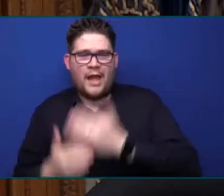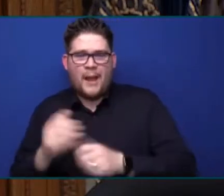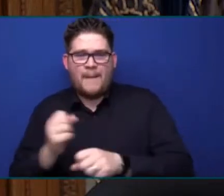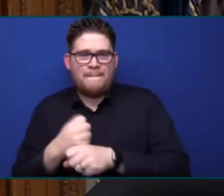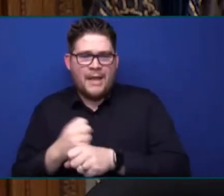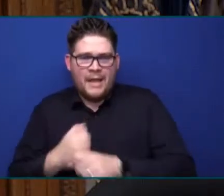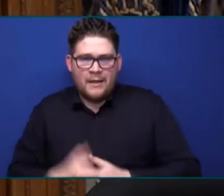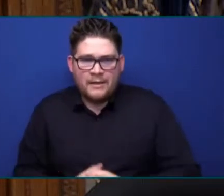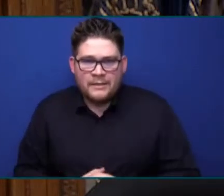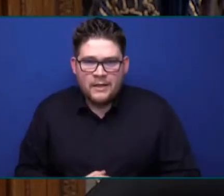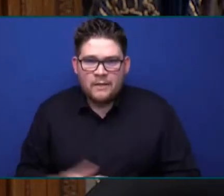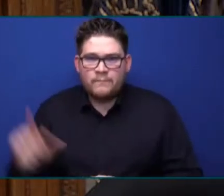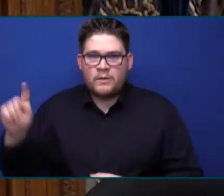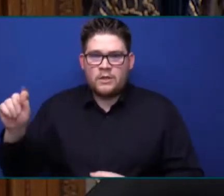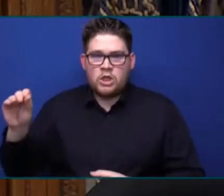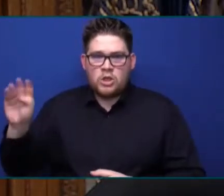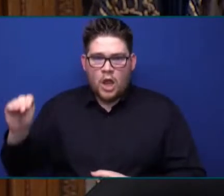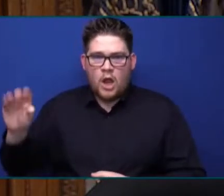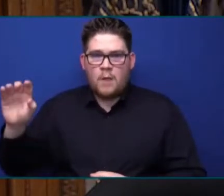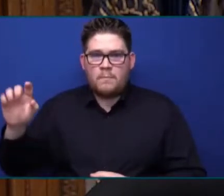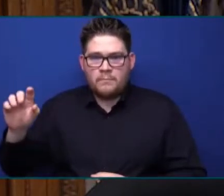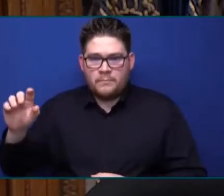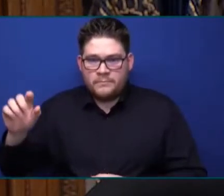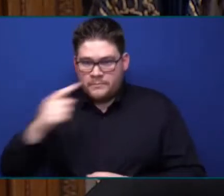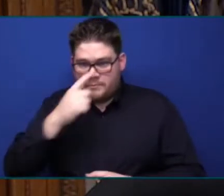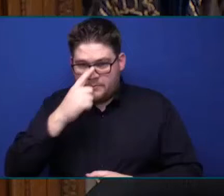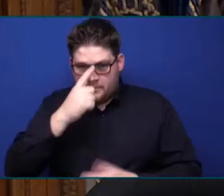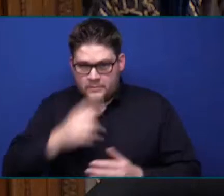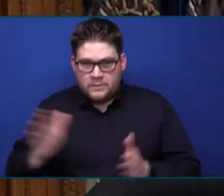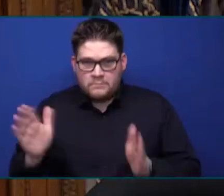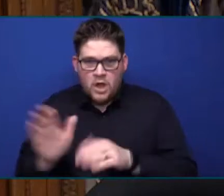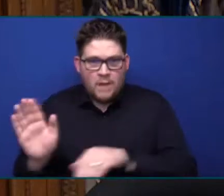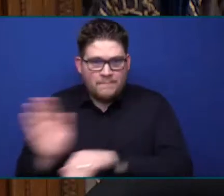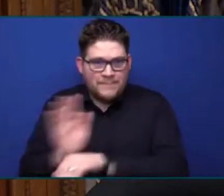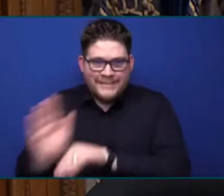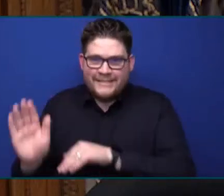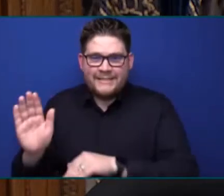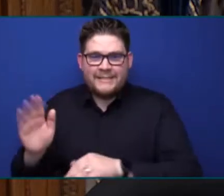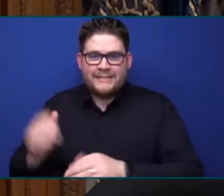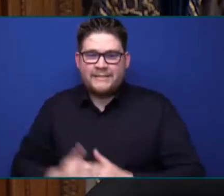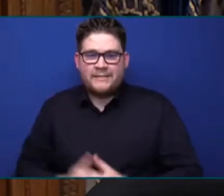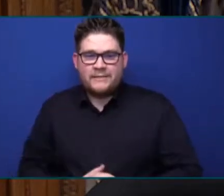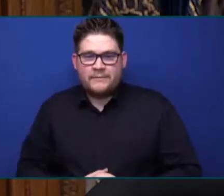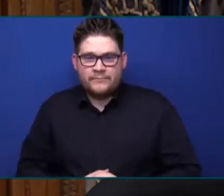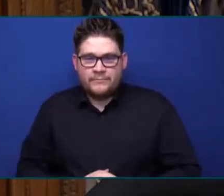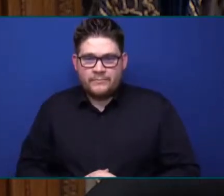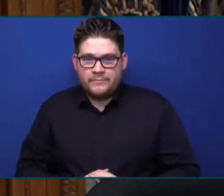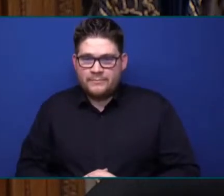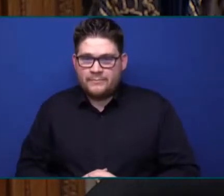CEO of Small Business B.C.; Devin Currie, CEO, Maple Communications; Agnes Garaba,